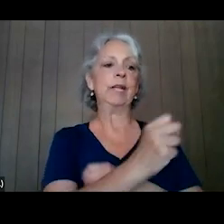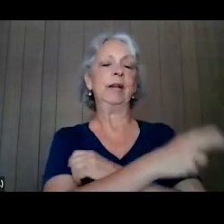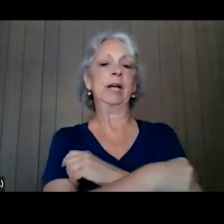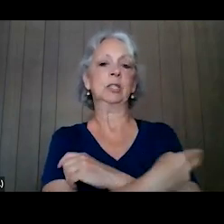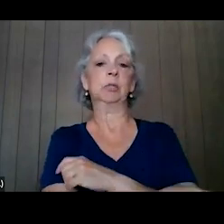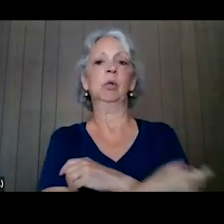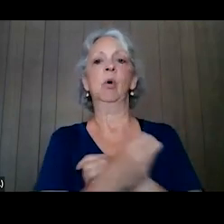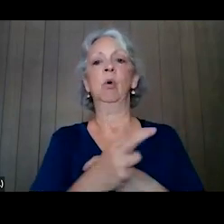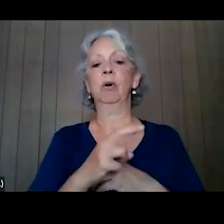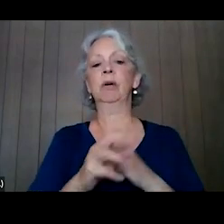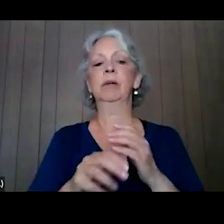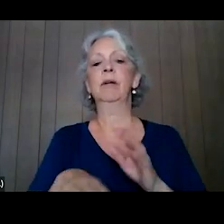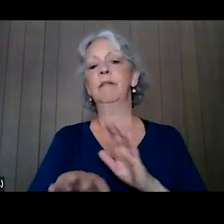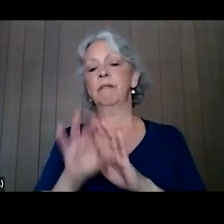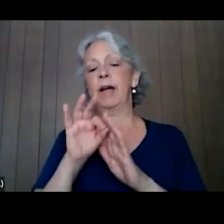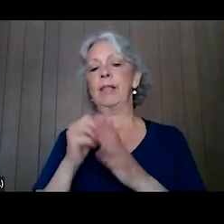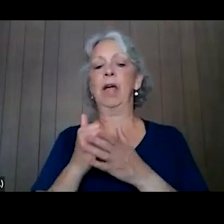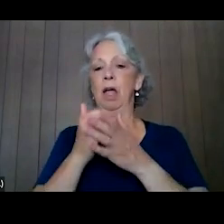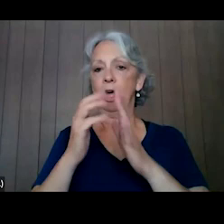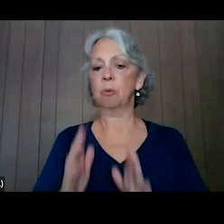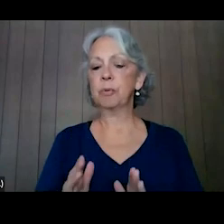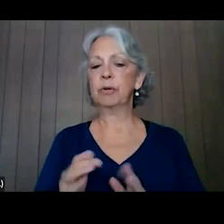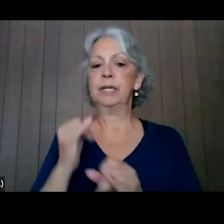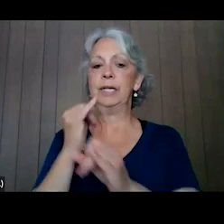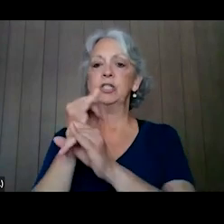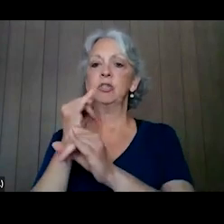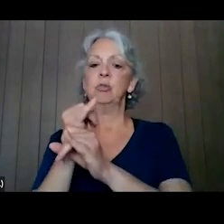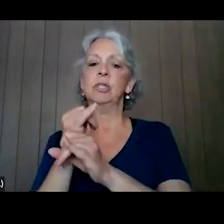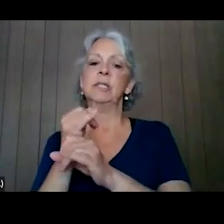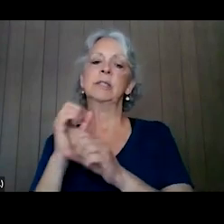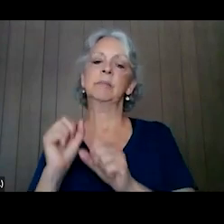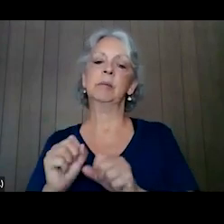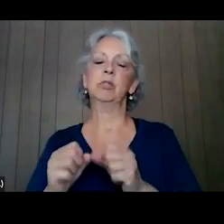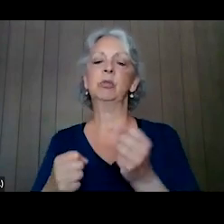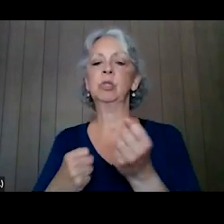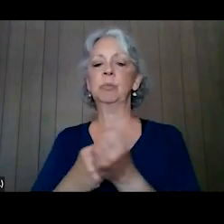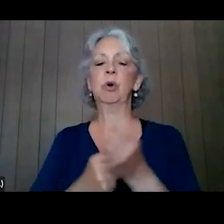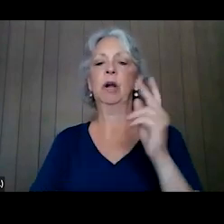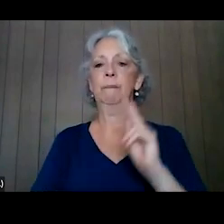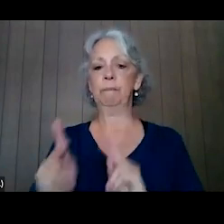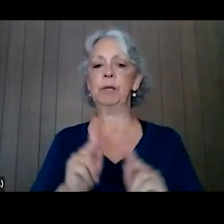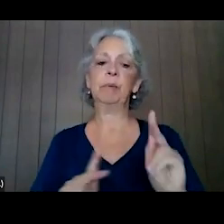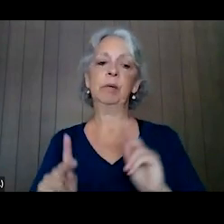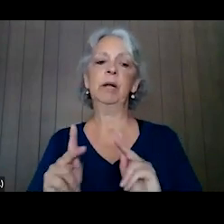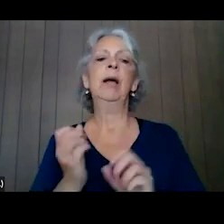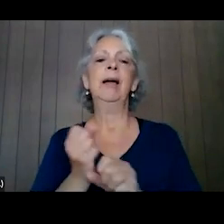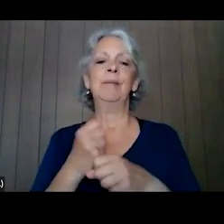find the helpers in these healthcare institutions to really, you know, have an in to support our folks. It makes the hospitalization so much more effective,